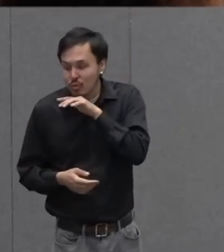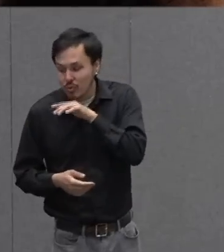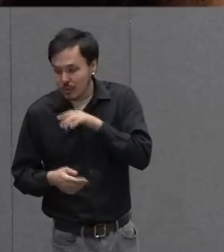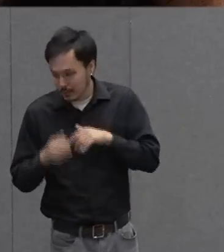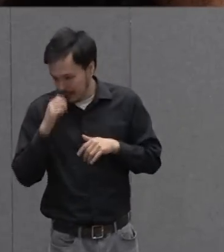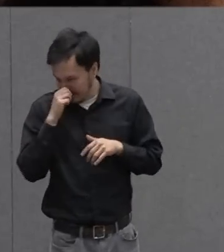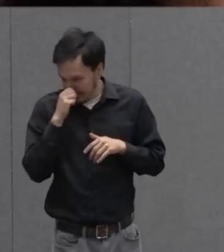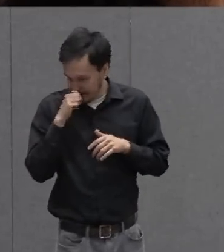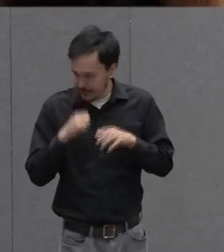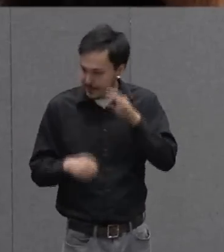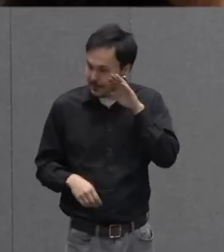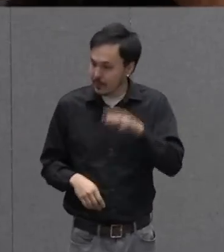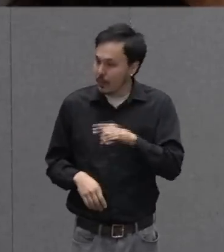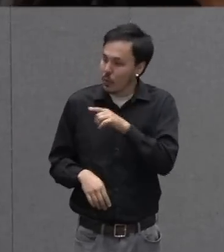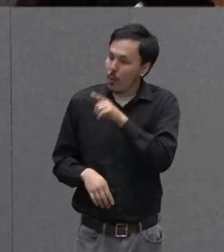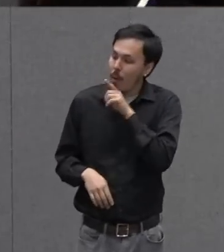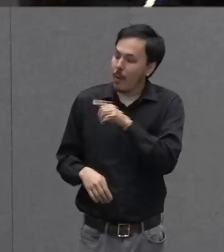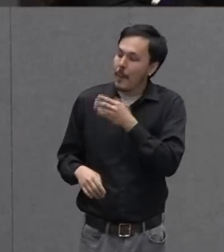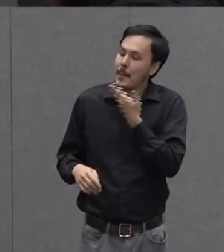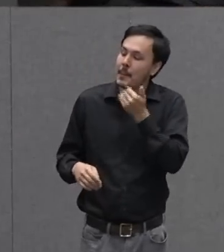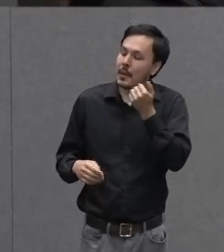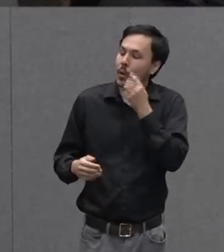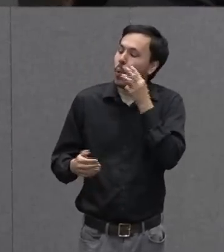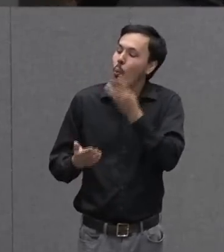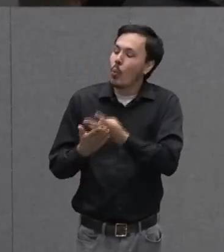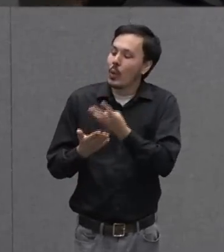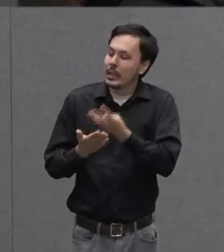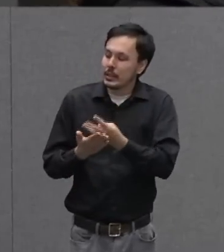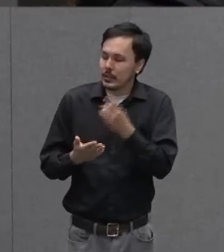"you're a better witness for what's beautiful."